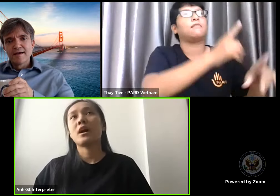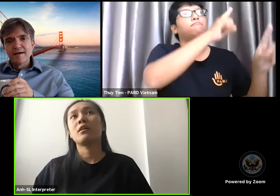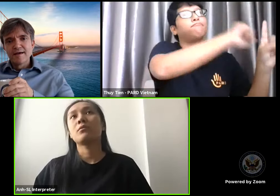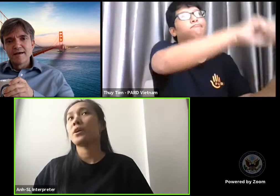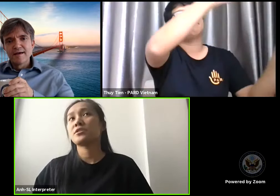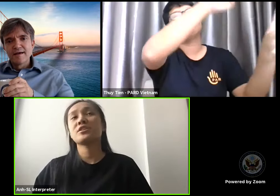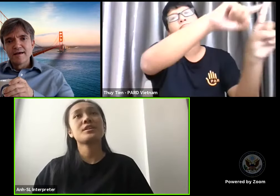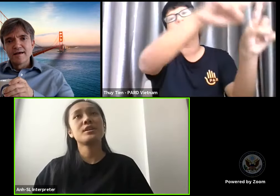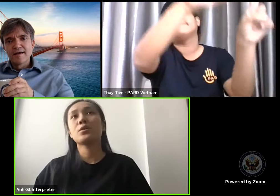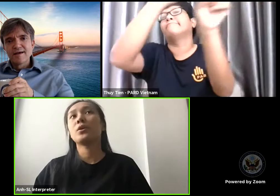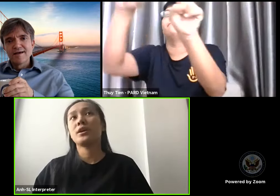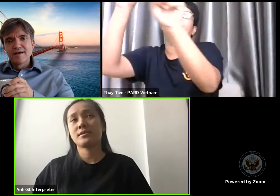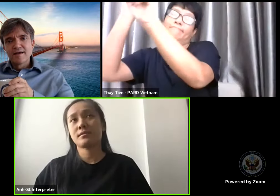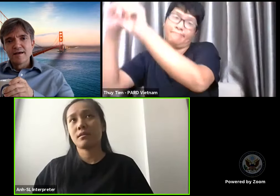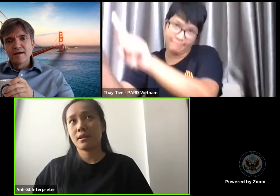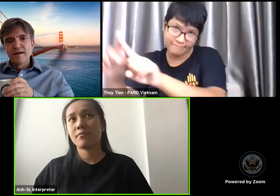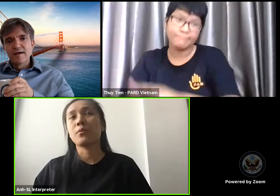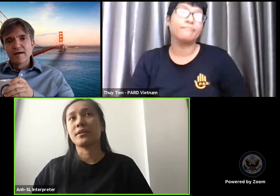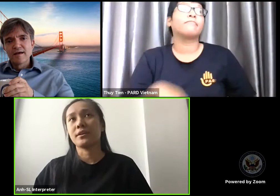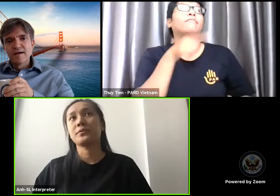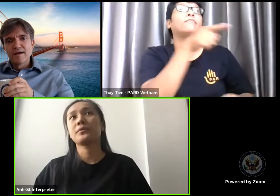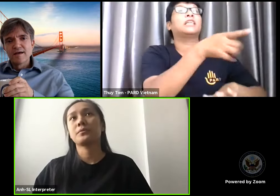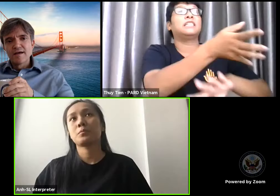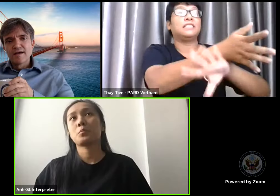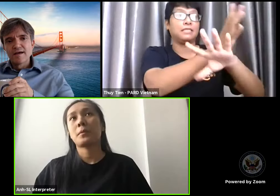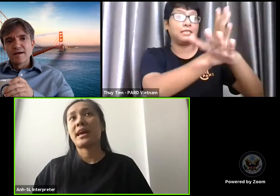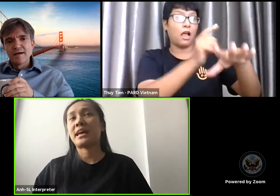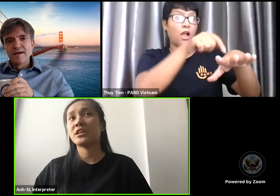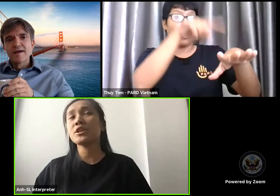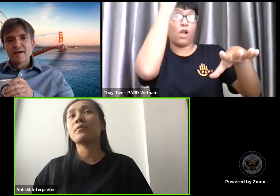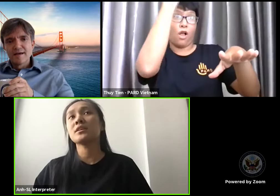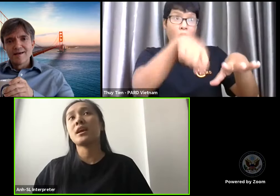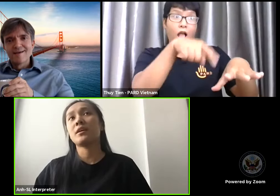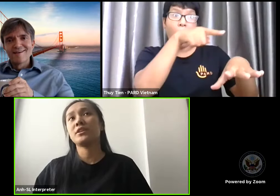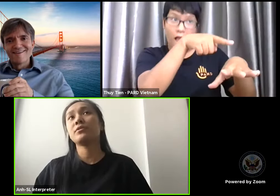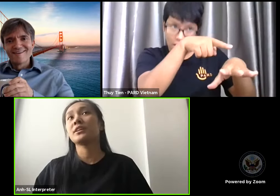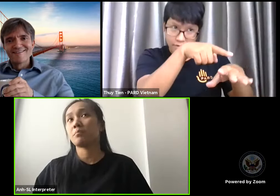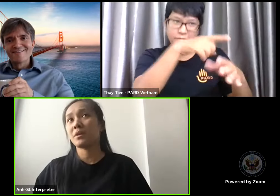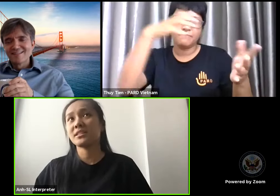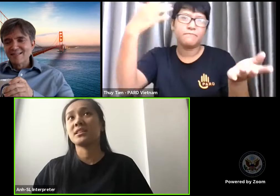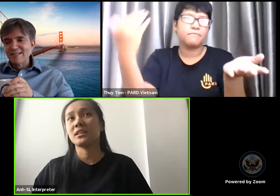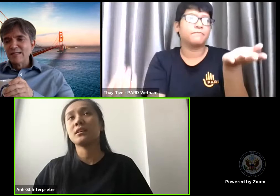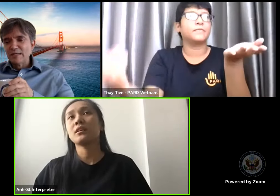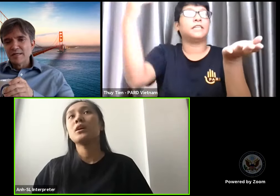Yeah, we are just equal as everyone else. And each of us have different capacity,